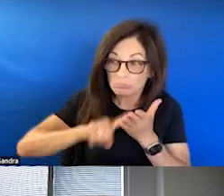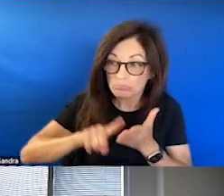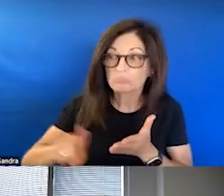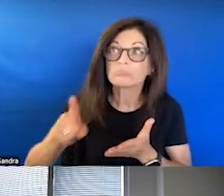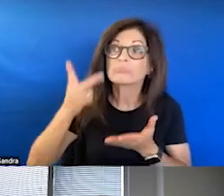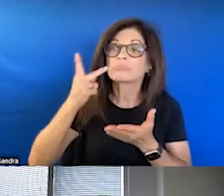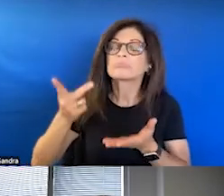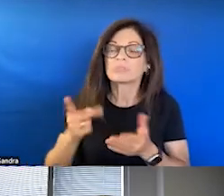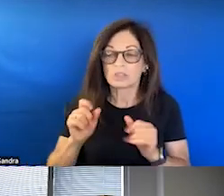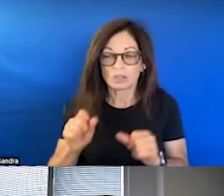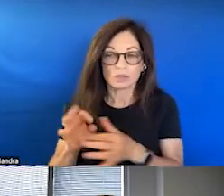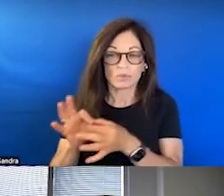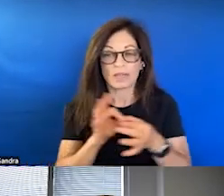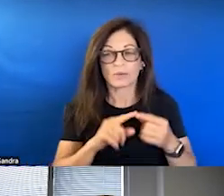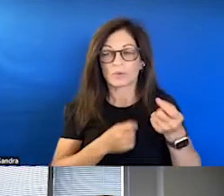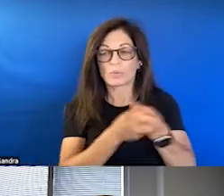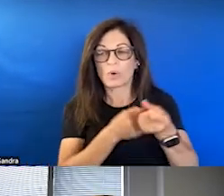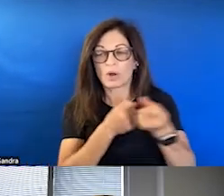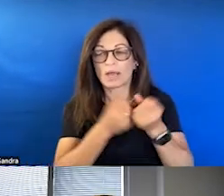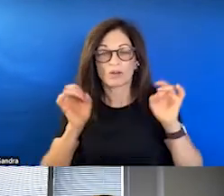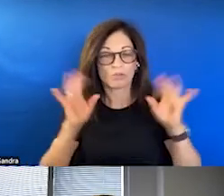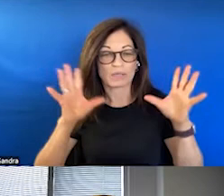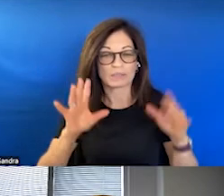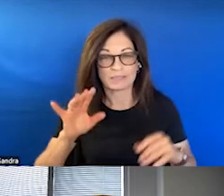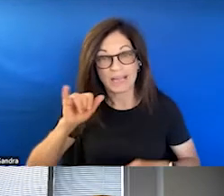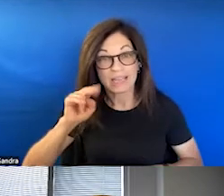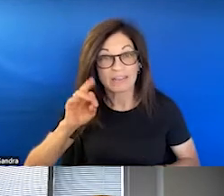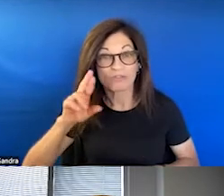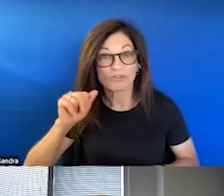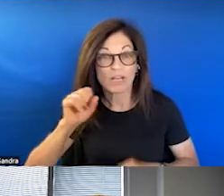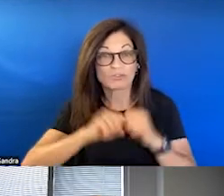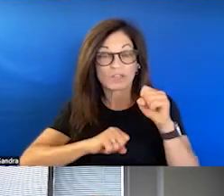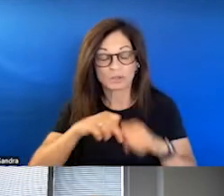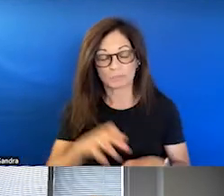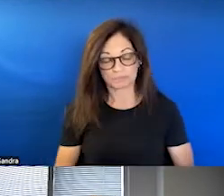AS IT RELATE TO SUPPORTING, CRISIS INFRASTRUCTURE. ONE OF THE QUESTIONS I HAD FOR YOU, NANCY, WAS